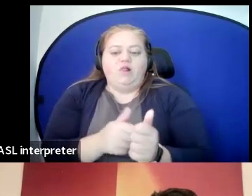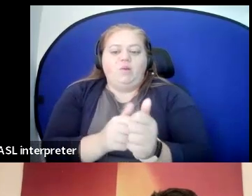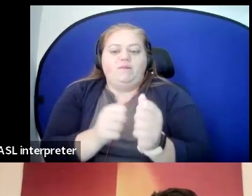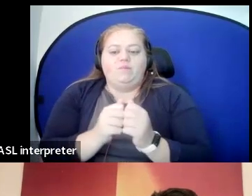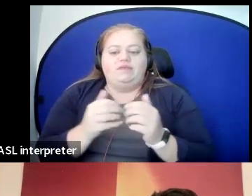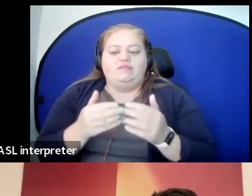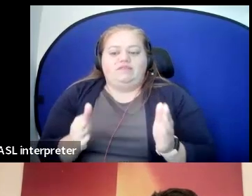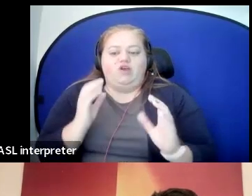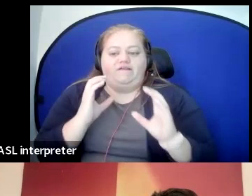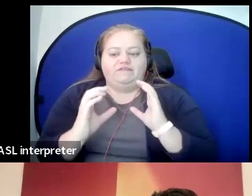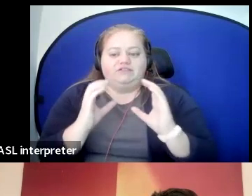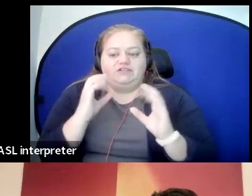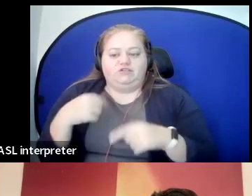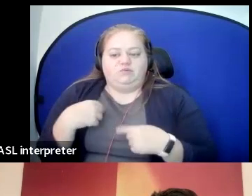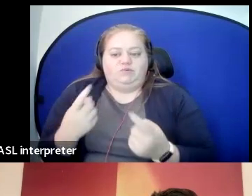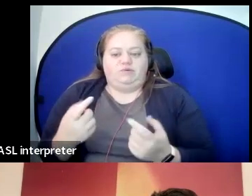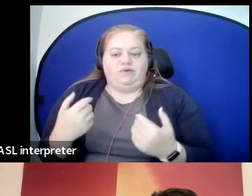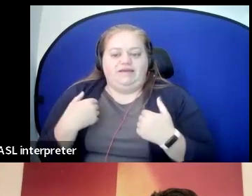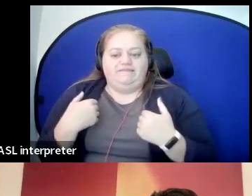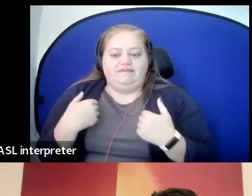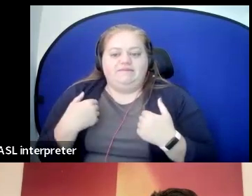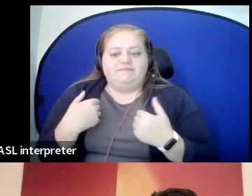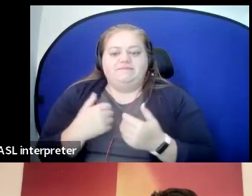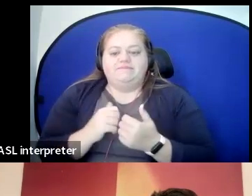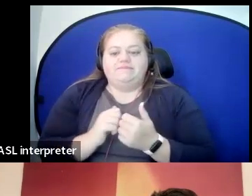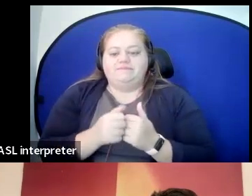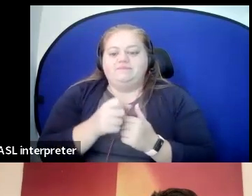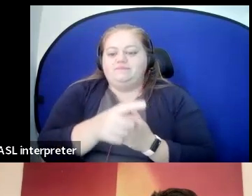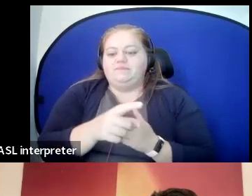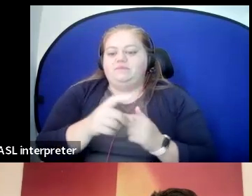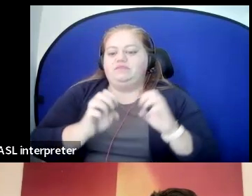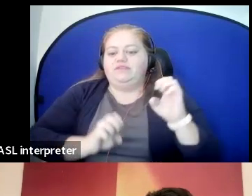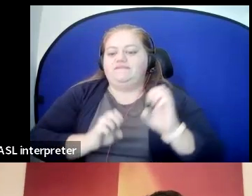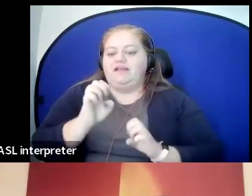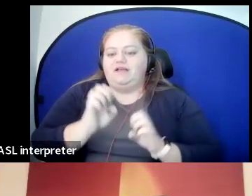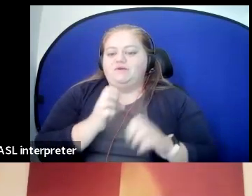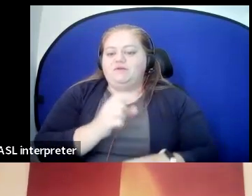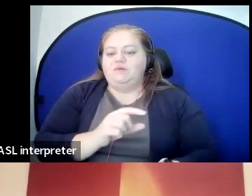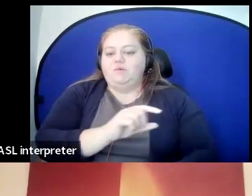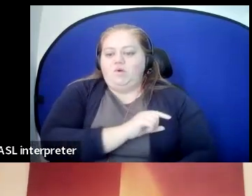that we were just having. How did you evaluate the quality of the output